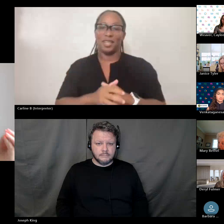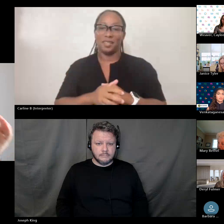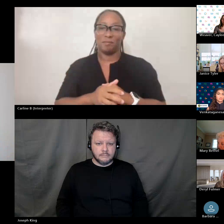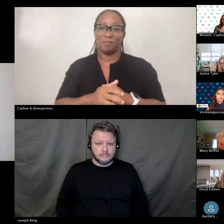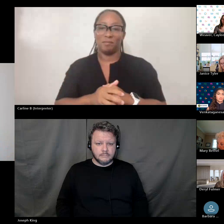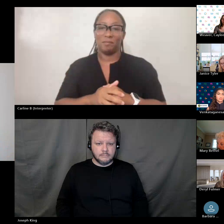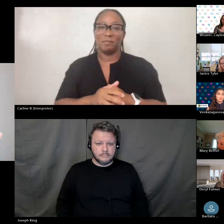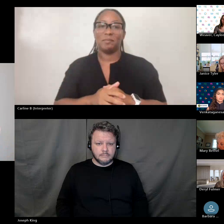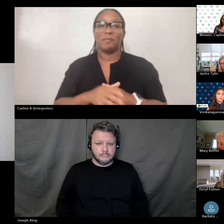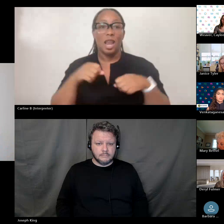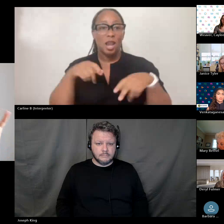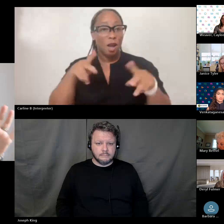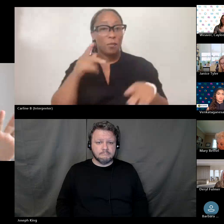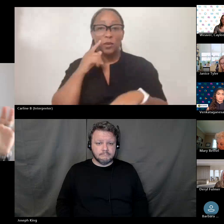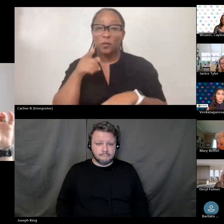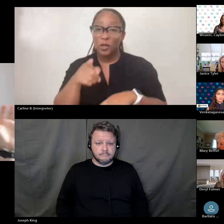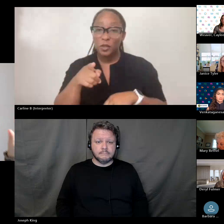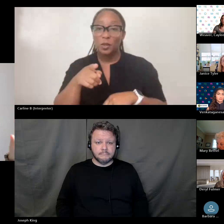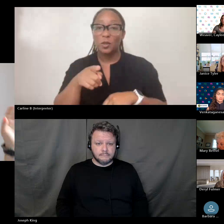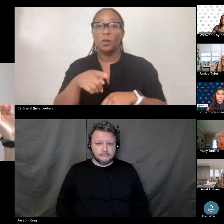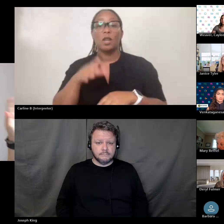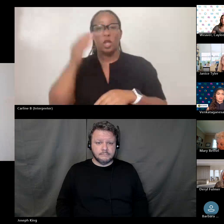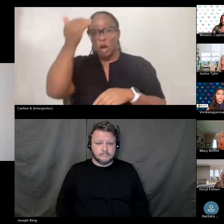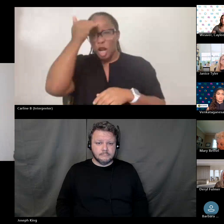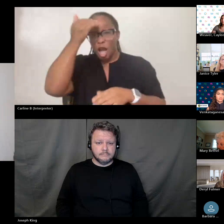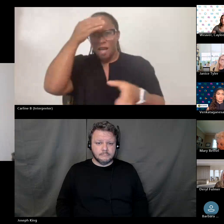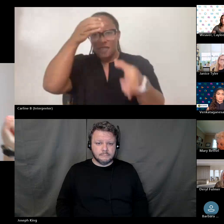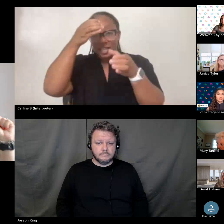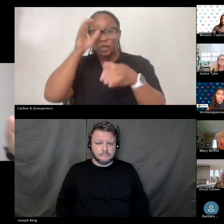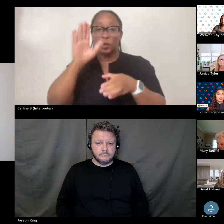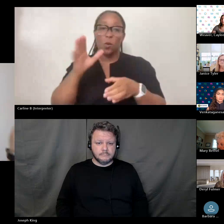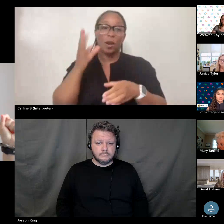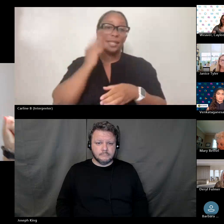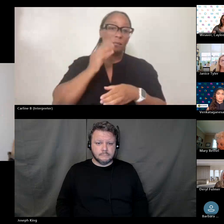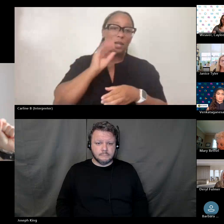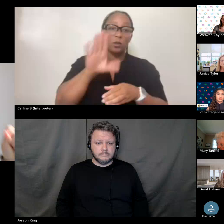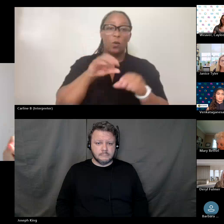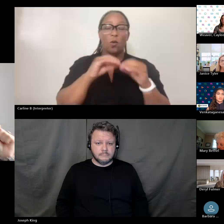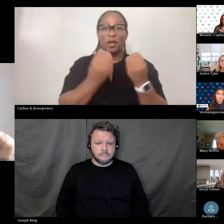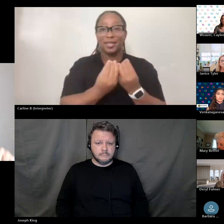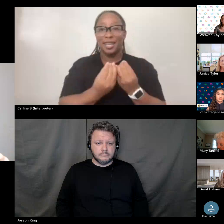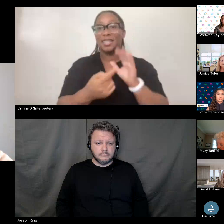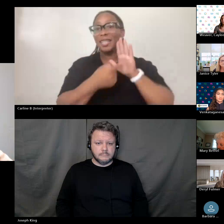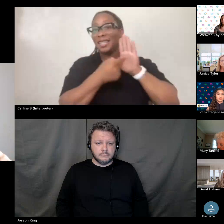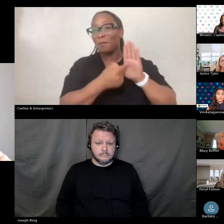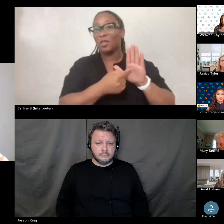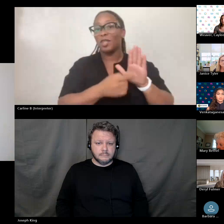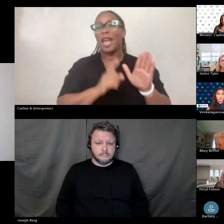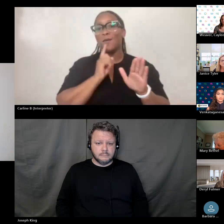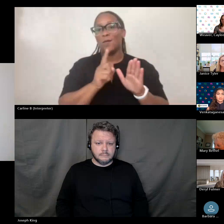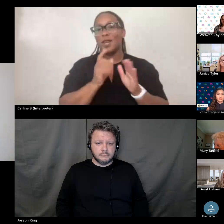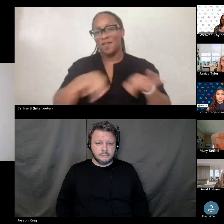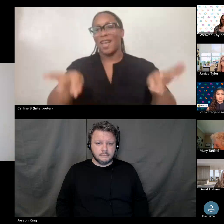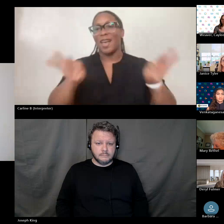That is an opportunity for you, your knowledge, your experience, your organizations to demonstrate. Real value.